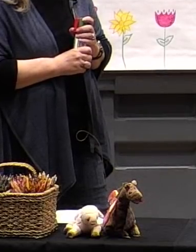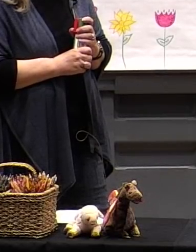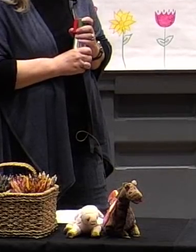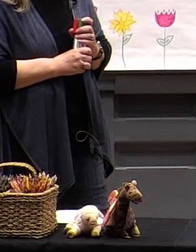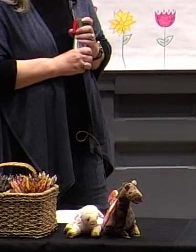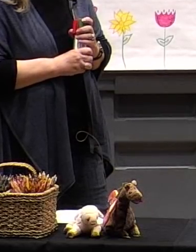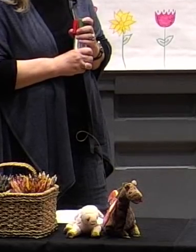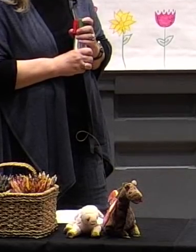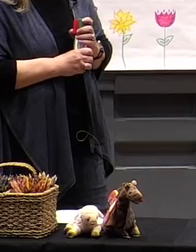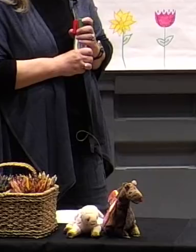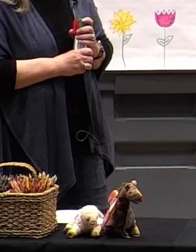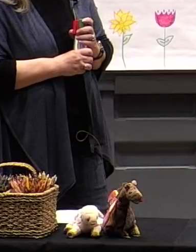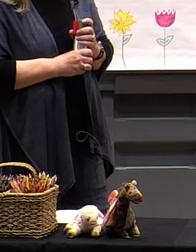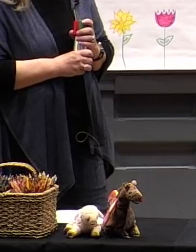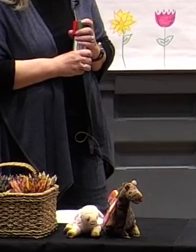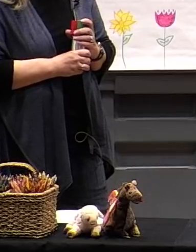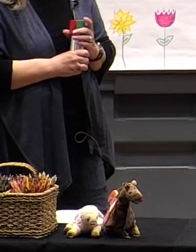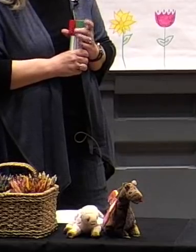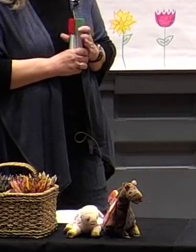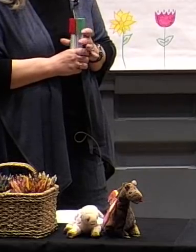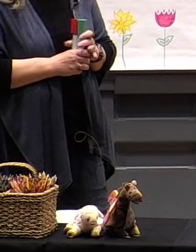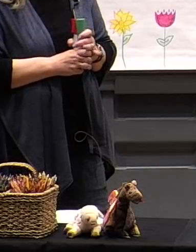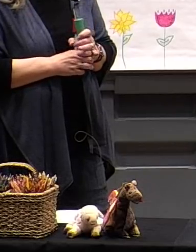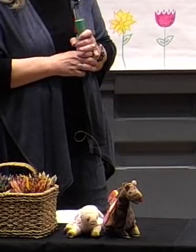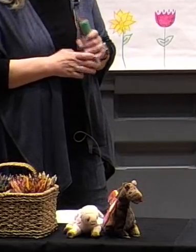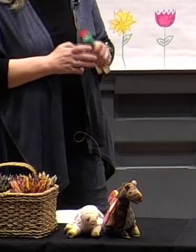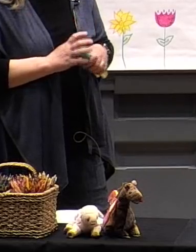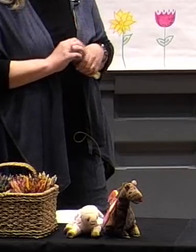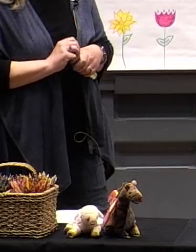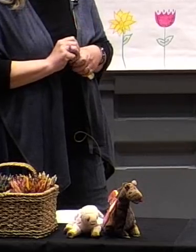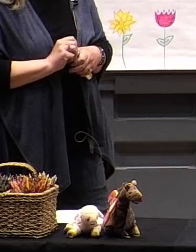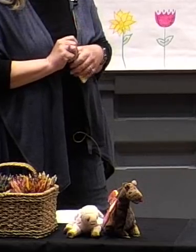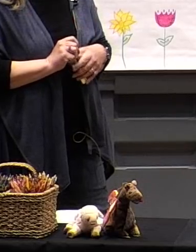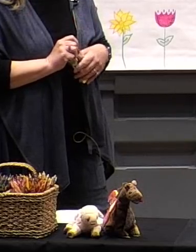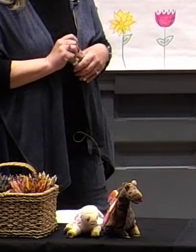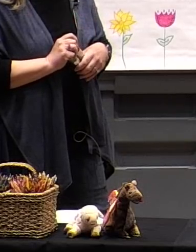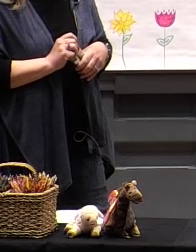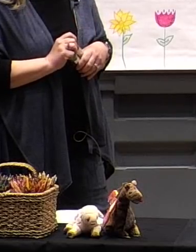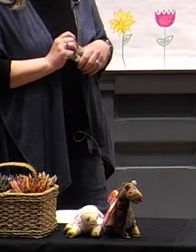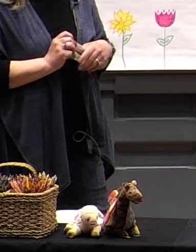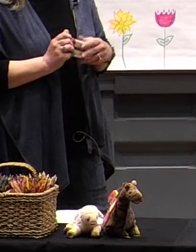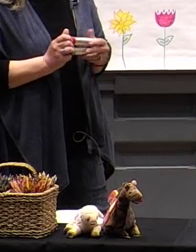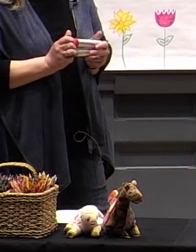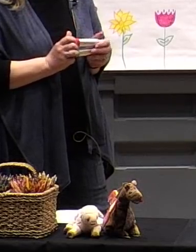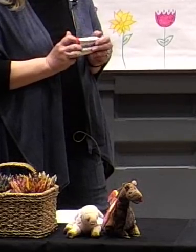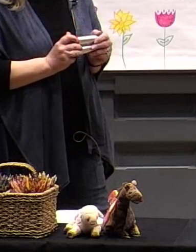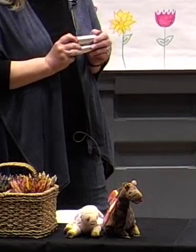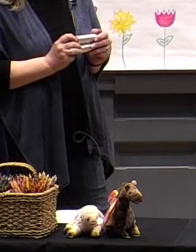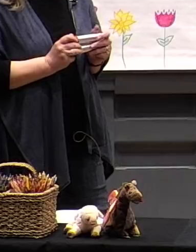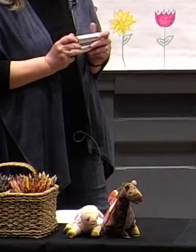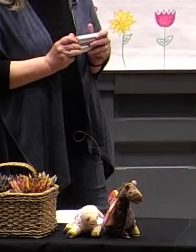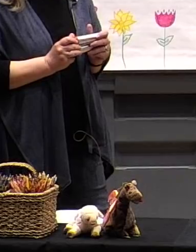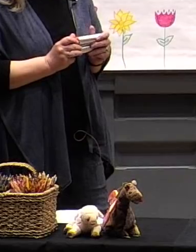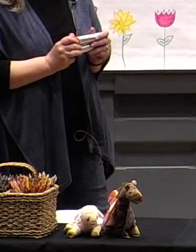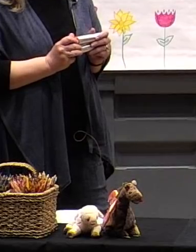We're not worried about what's gonna happen tomorrow. We're not worried about what might have happened yesterday. We are staying in the present moment